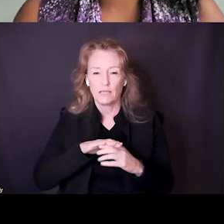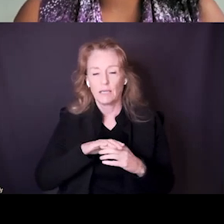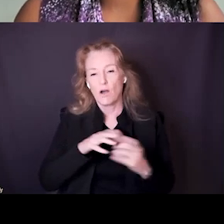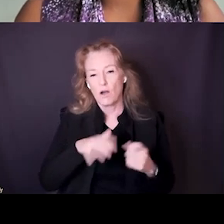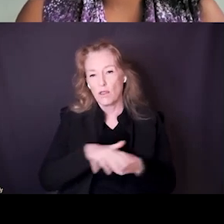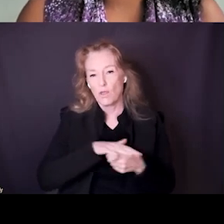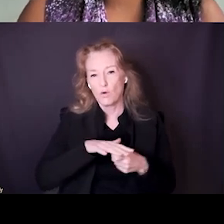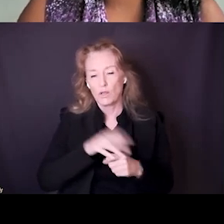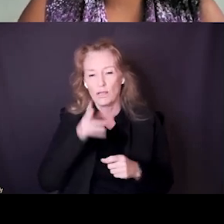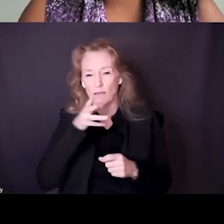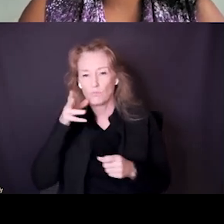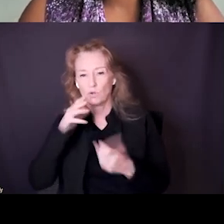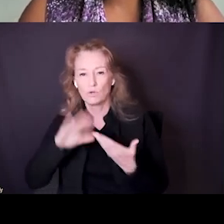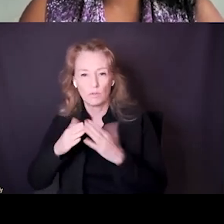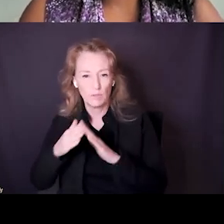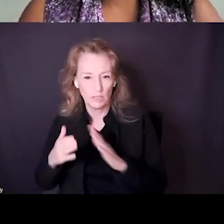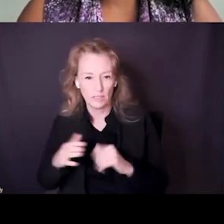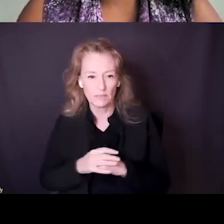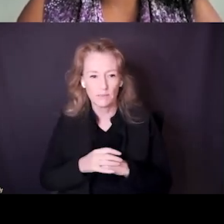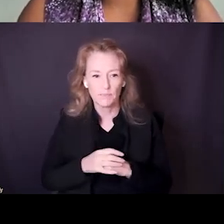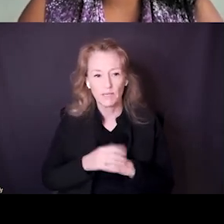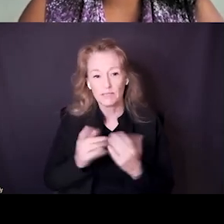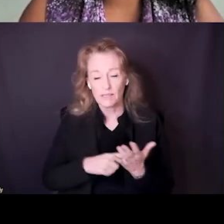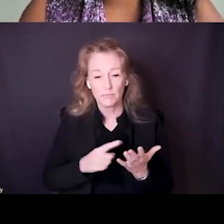THAT SOMETIMES PEOPLE SAY THAT SAMHSA DOES NOT FOCUS ON THE RURAL